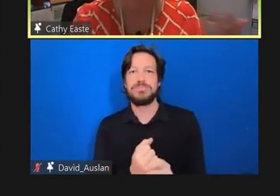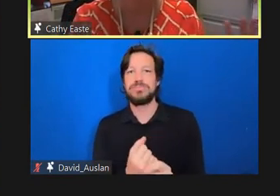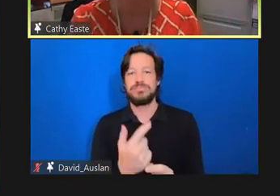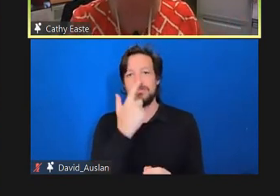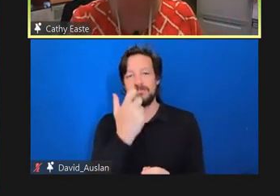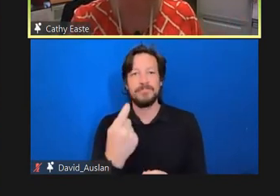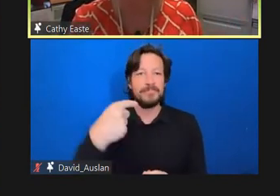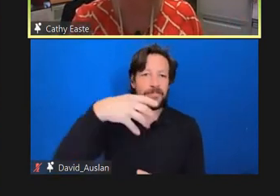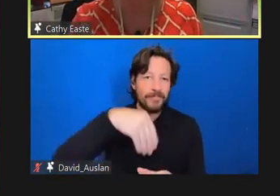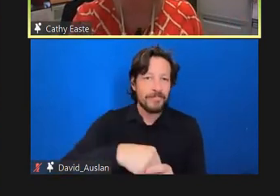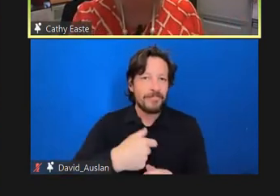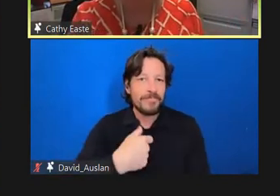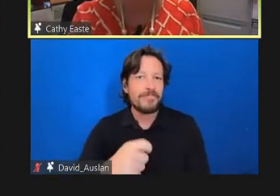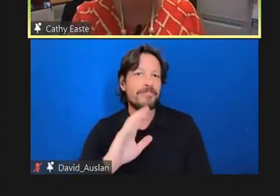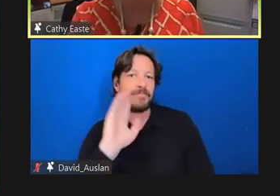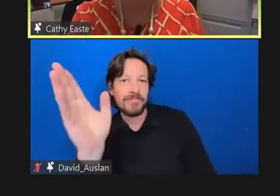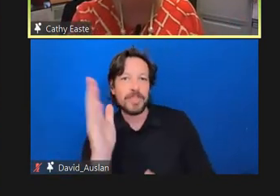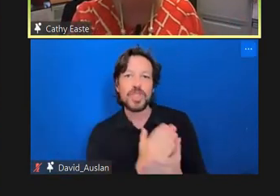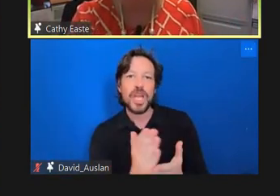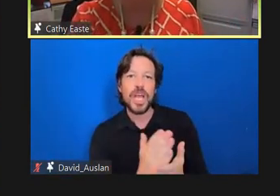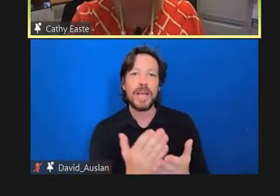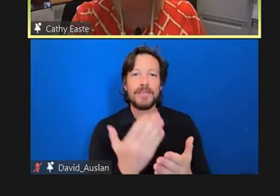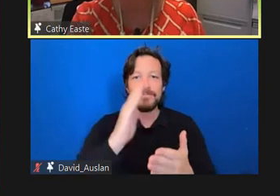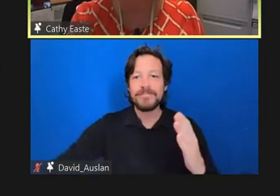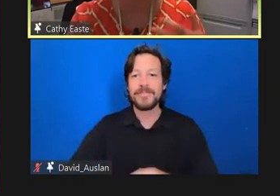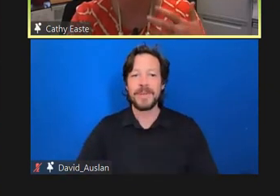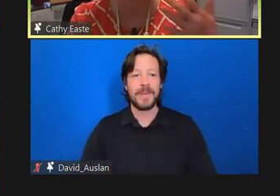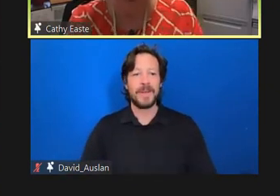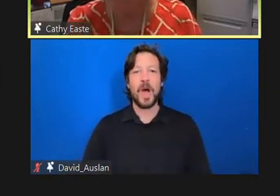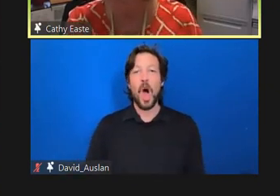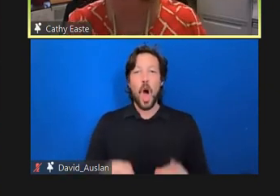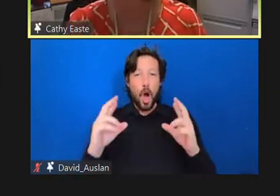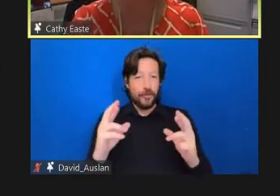present and to share a little. Hopefully, we do share what you want to hear today.